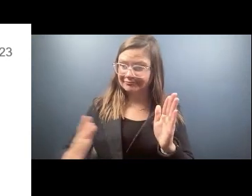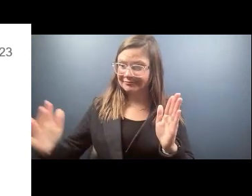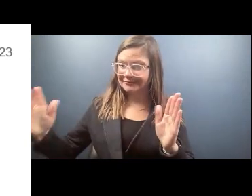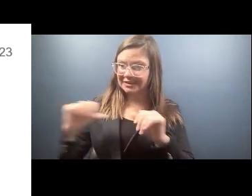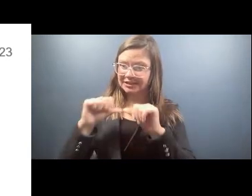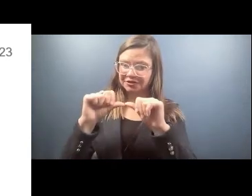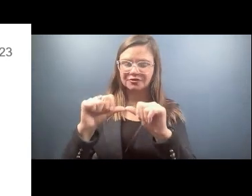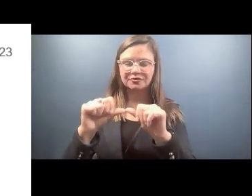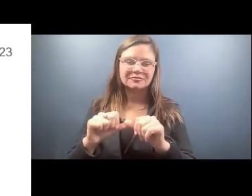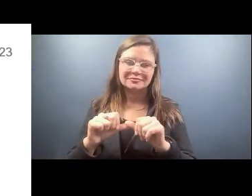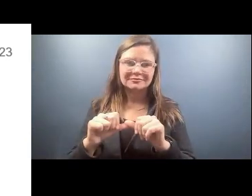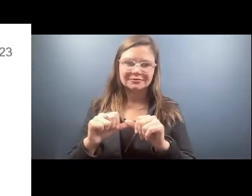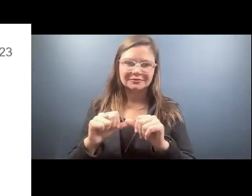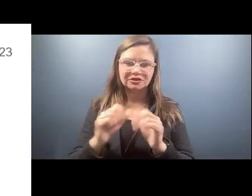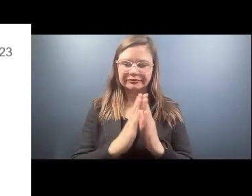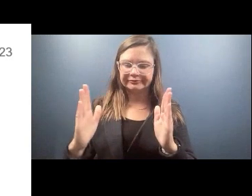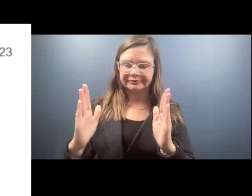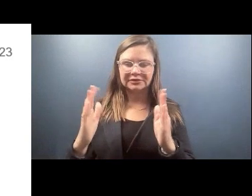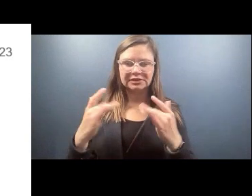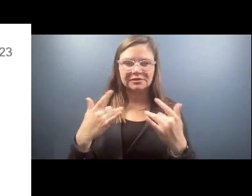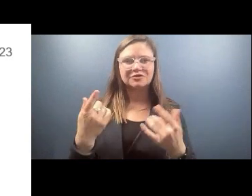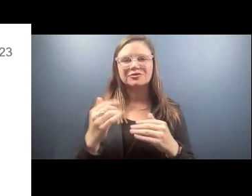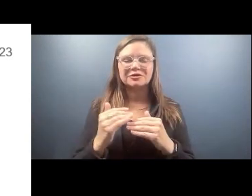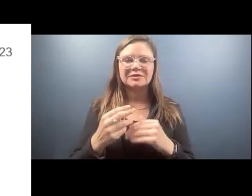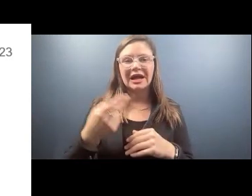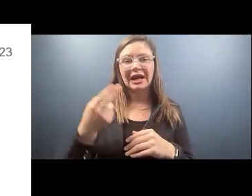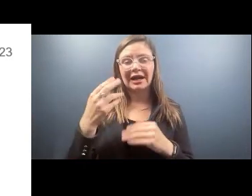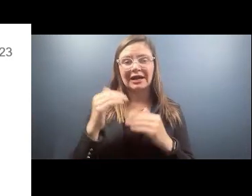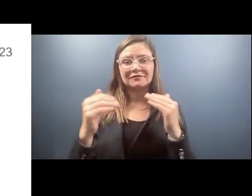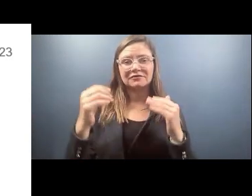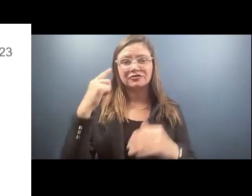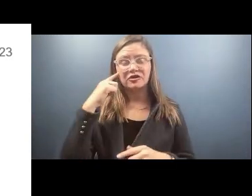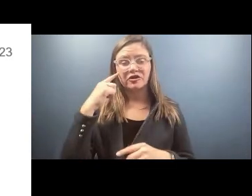So these are just some high level thoughts on these four steps to get